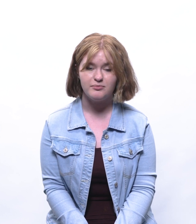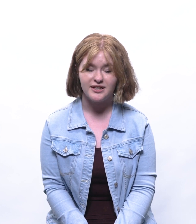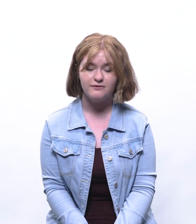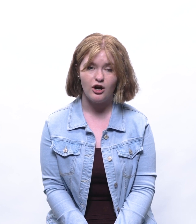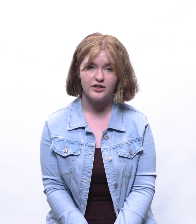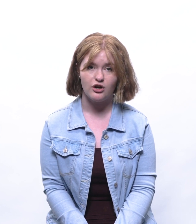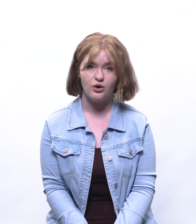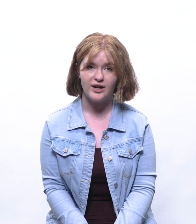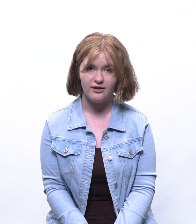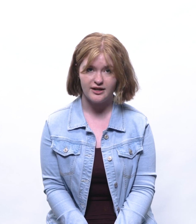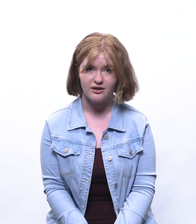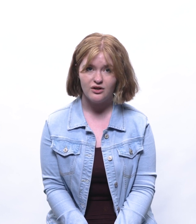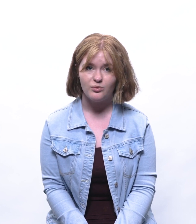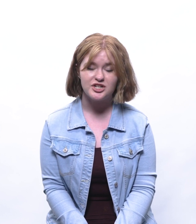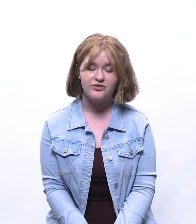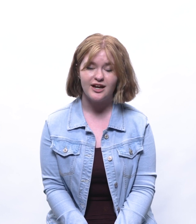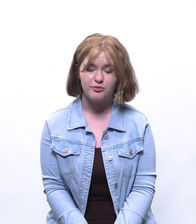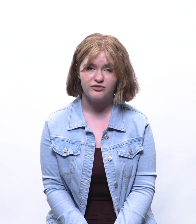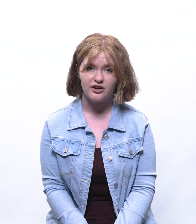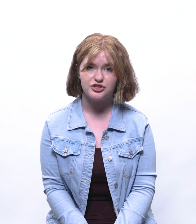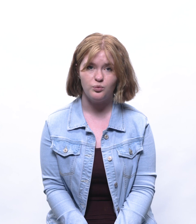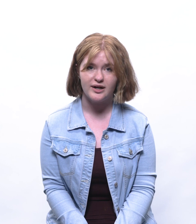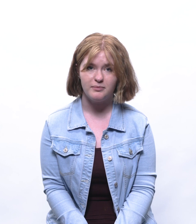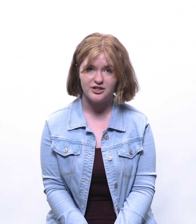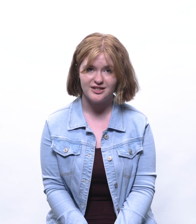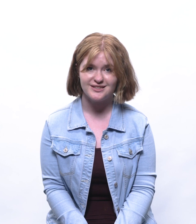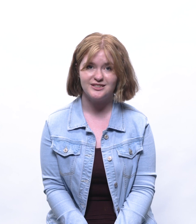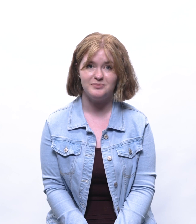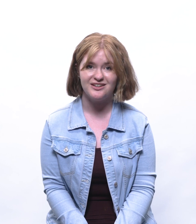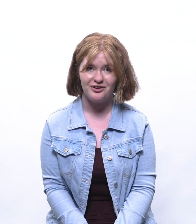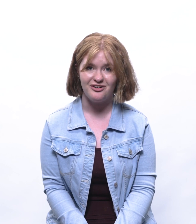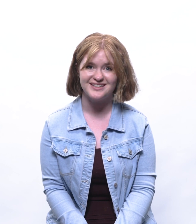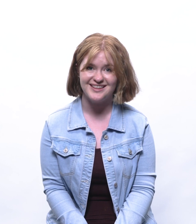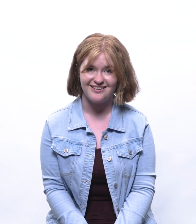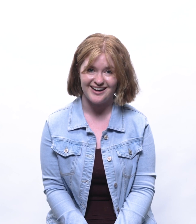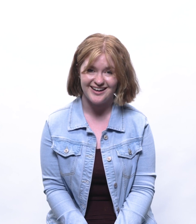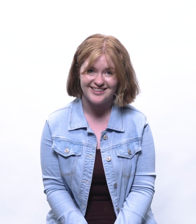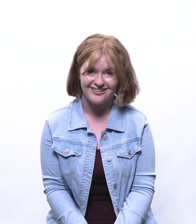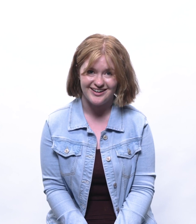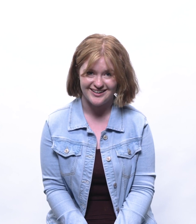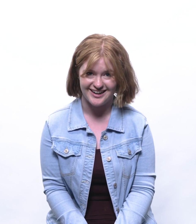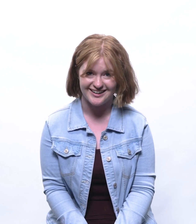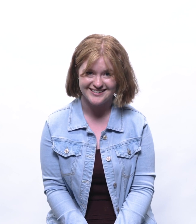and be involved in our own healthcare, which every health provider should want a patient to be involved in their own health care,